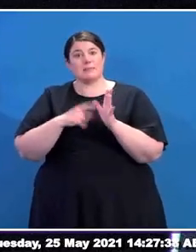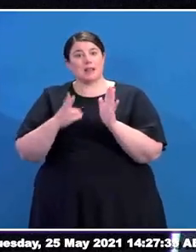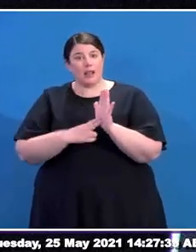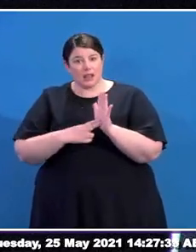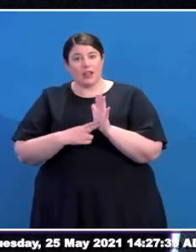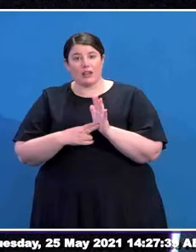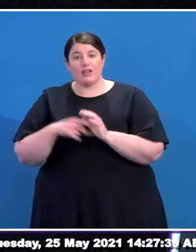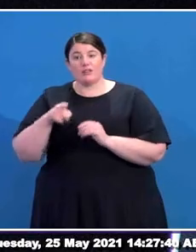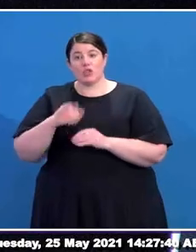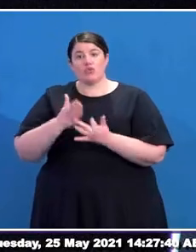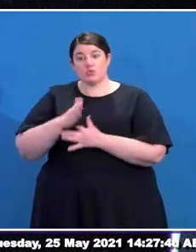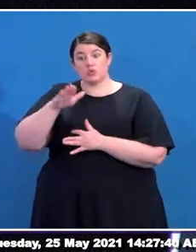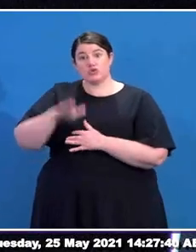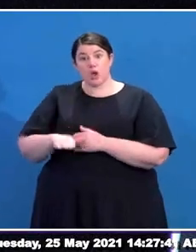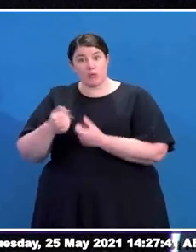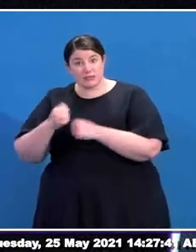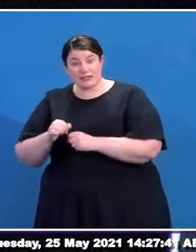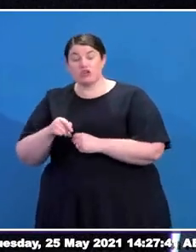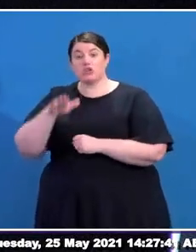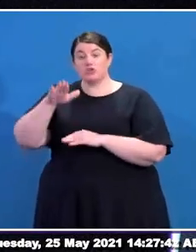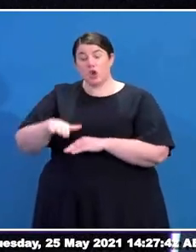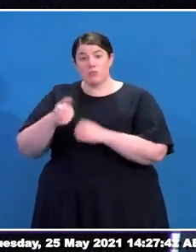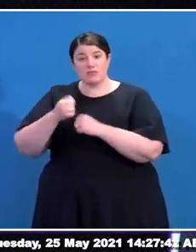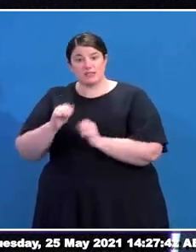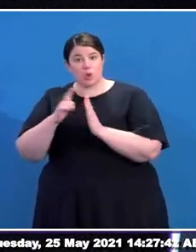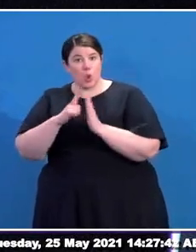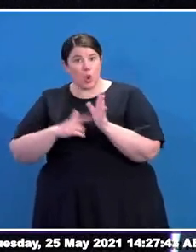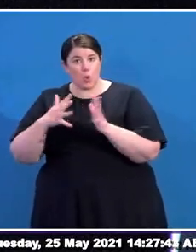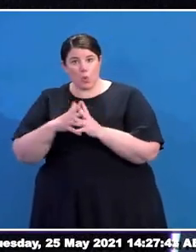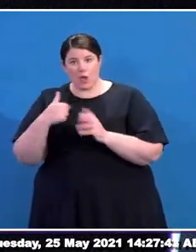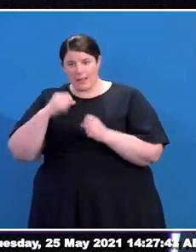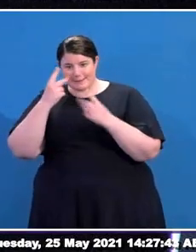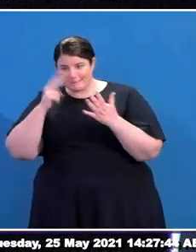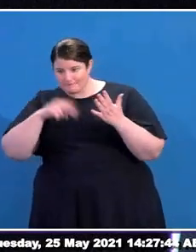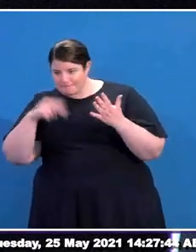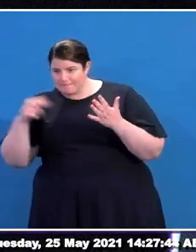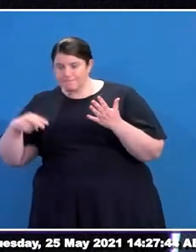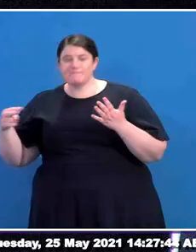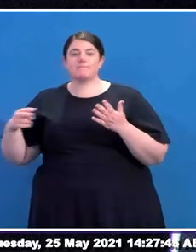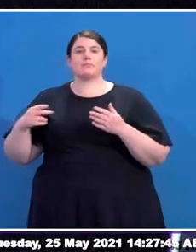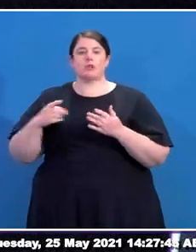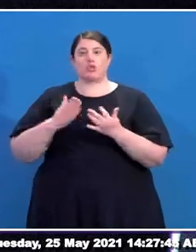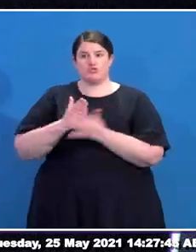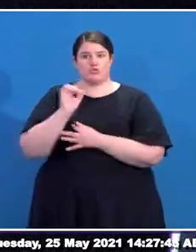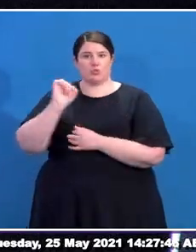protection legislation, investigating matters through the Ombudsman.